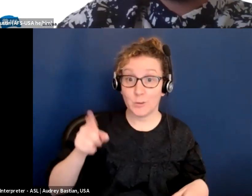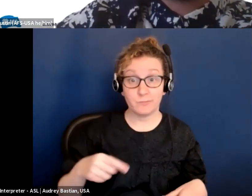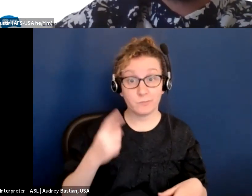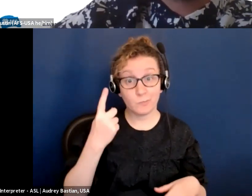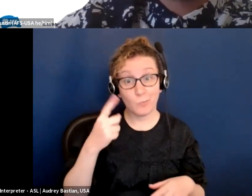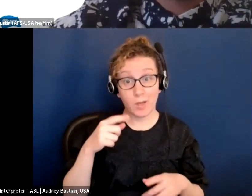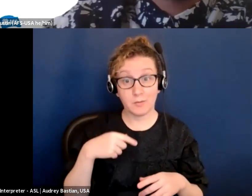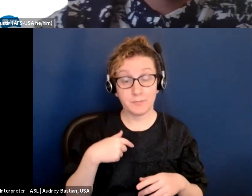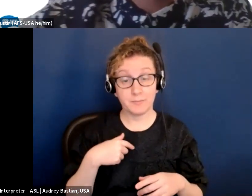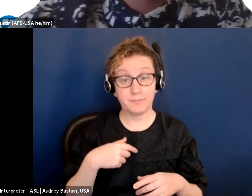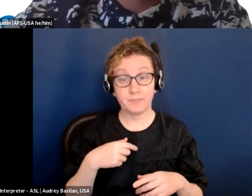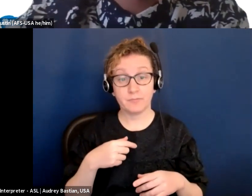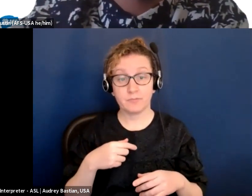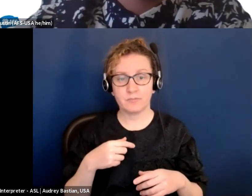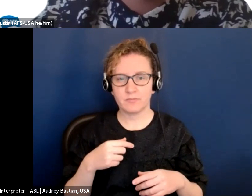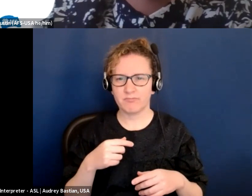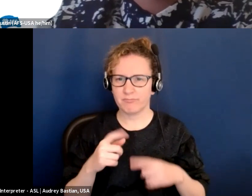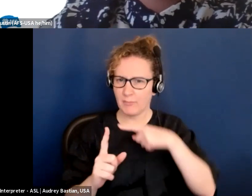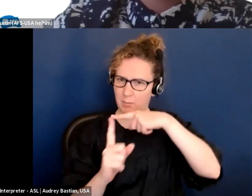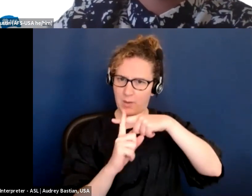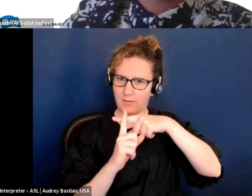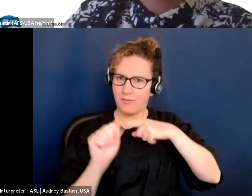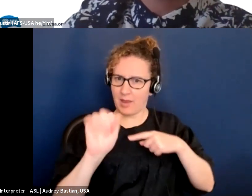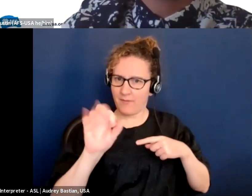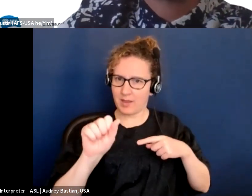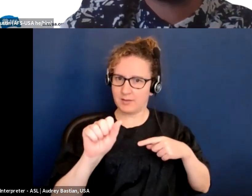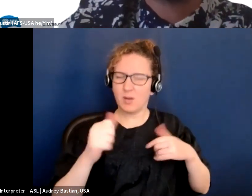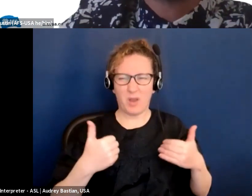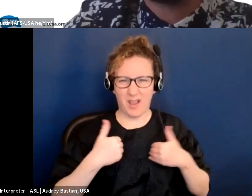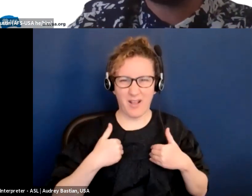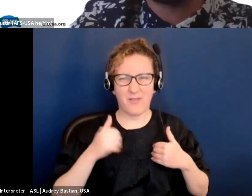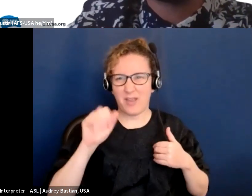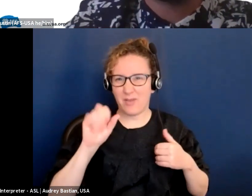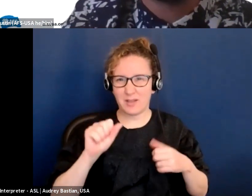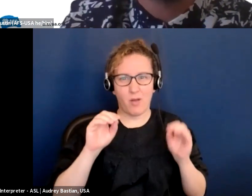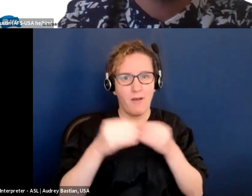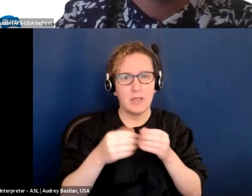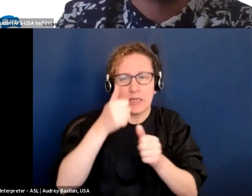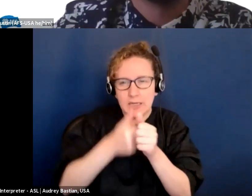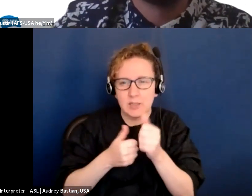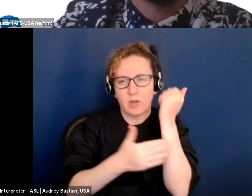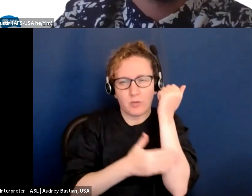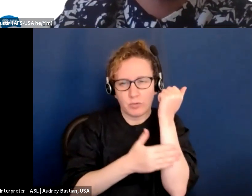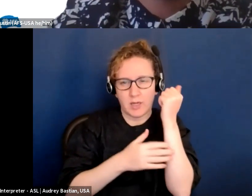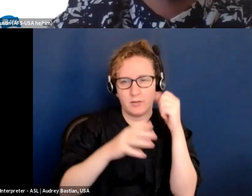mentioned, a strength of AFS is we have AFS offices in each country we sent abroad to.